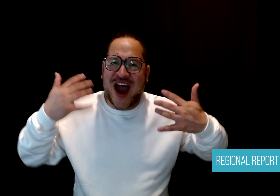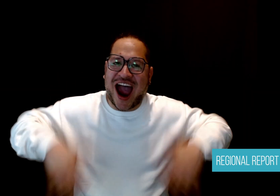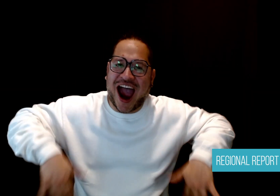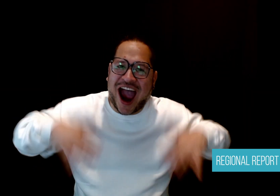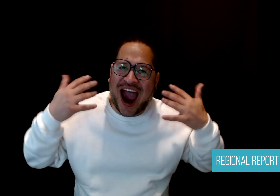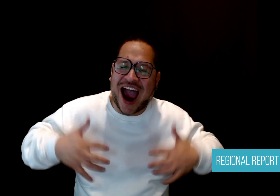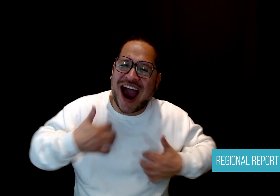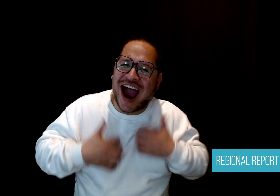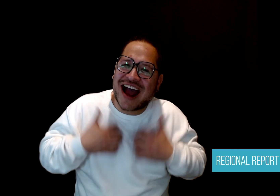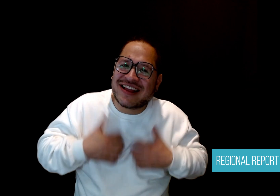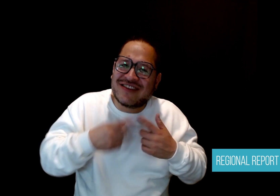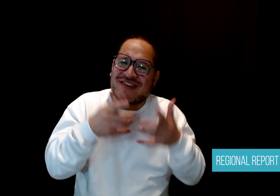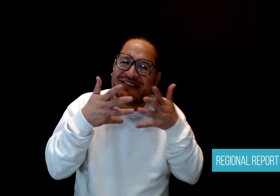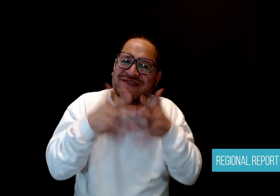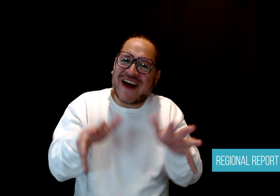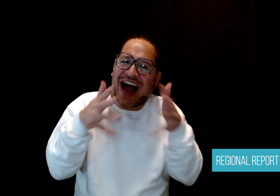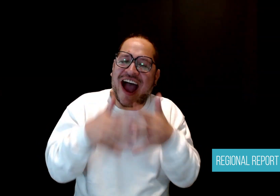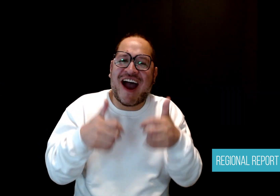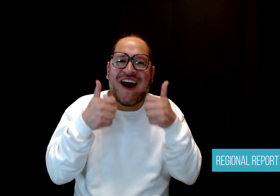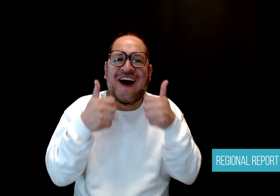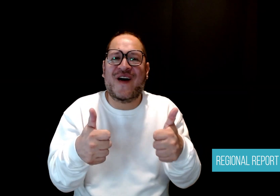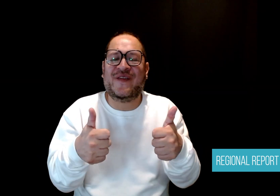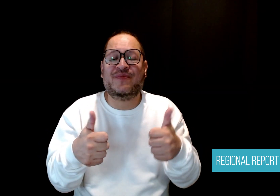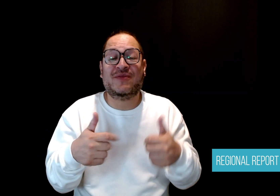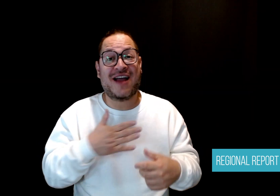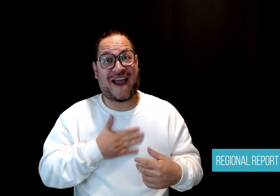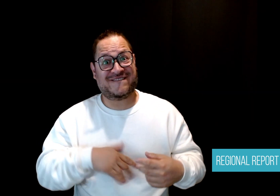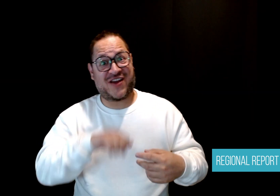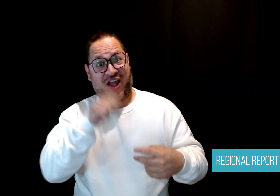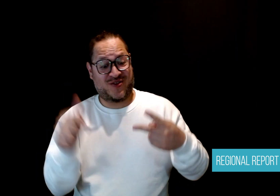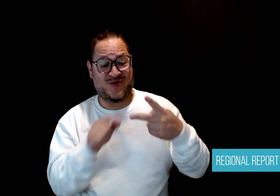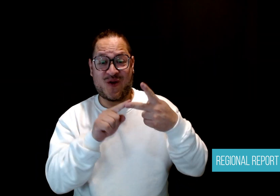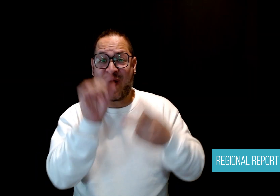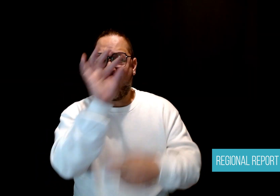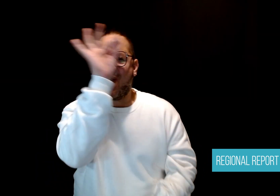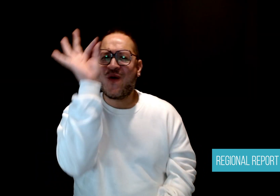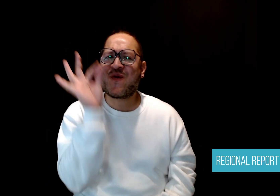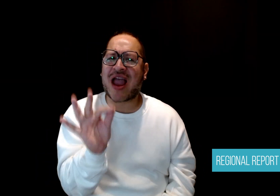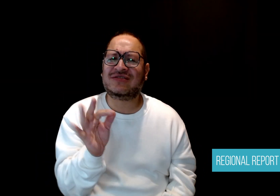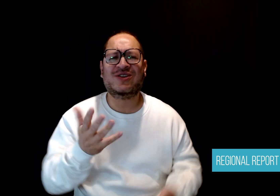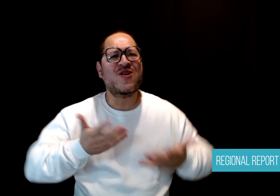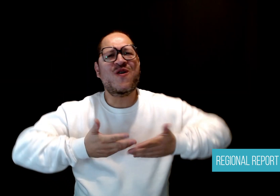Wow, very interesting! I have another question for you.